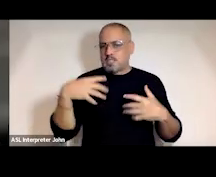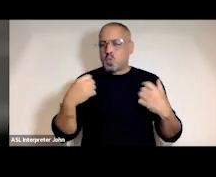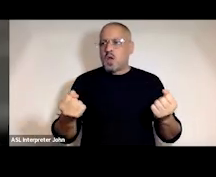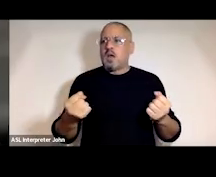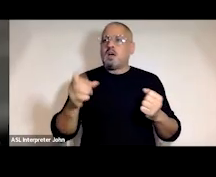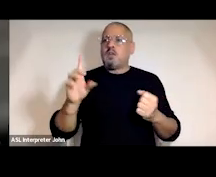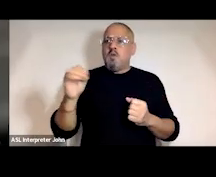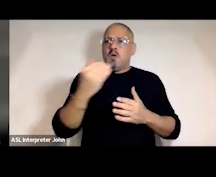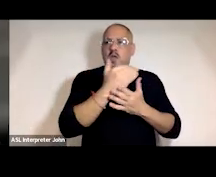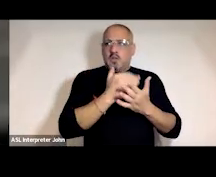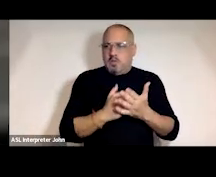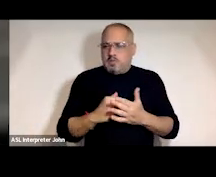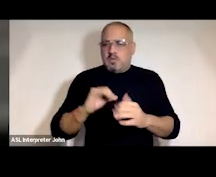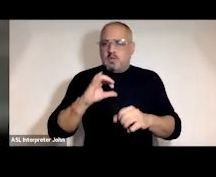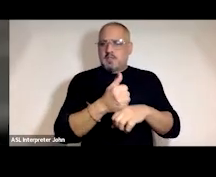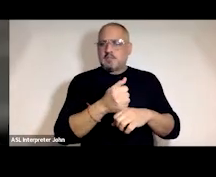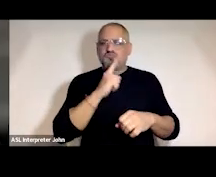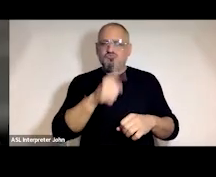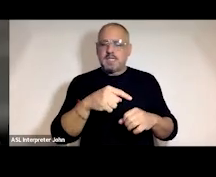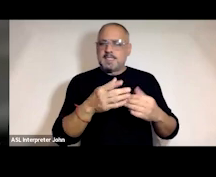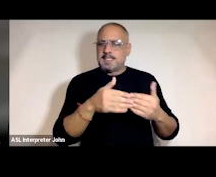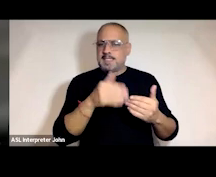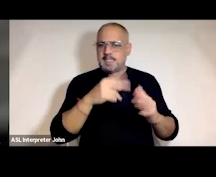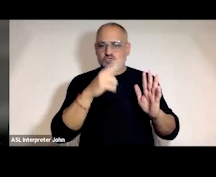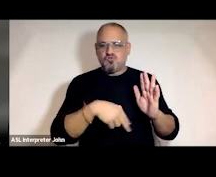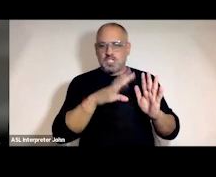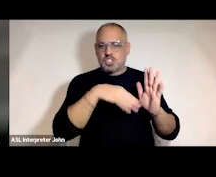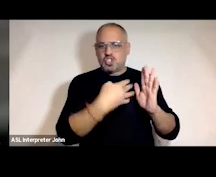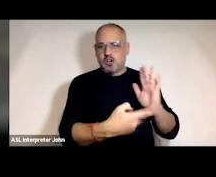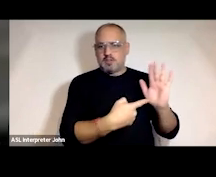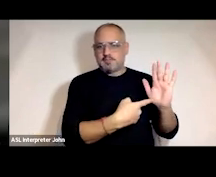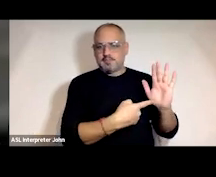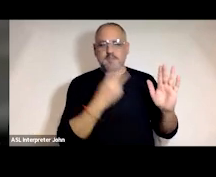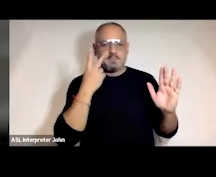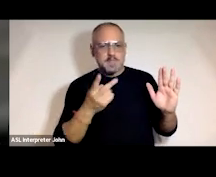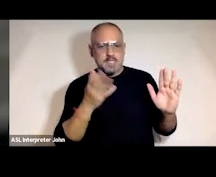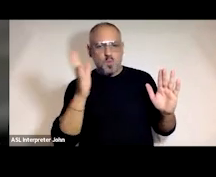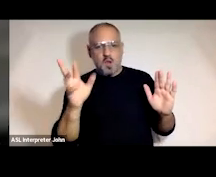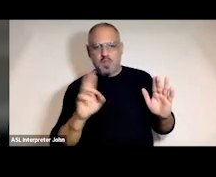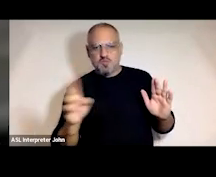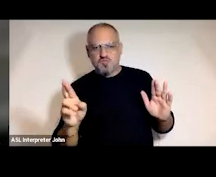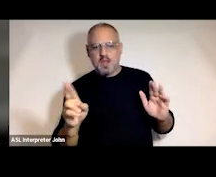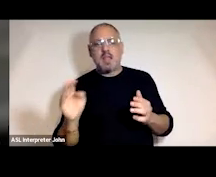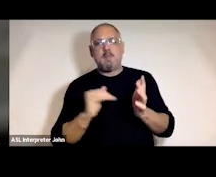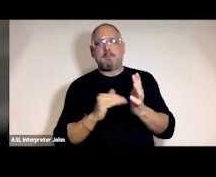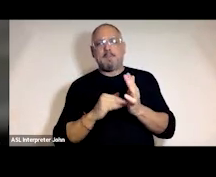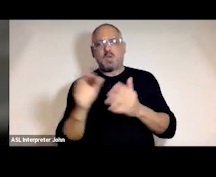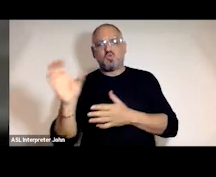and put it into this really easy to read chart here. And what you'll see to the right is the medical criteria associated